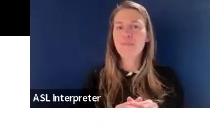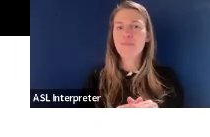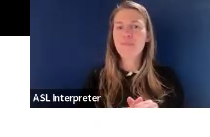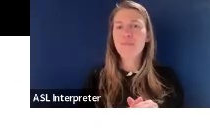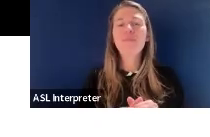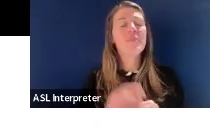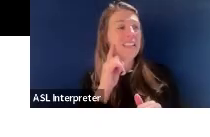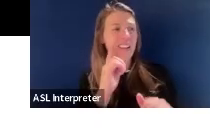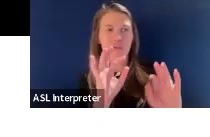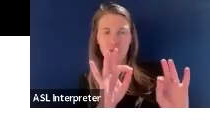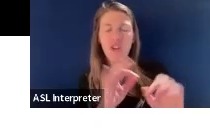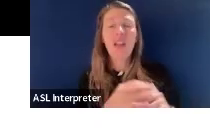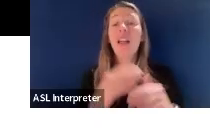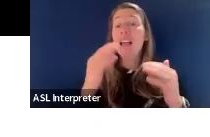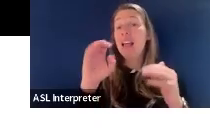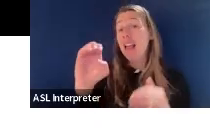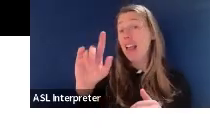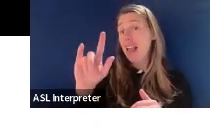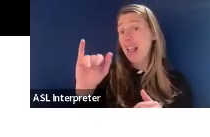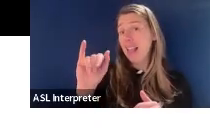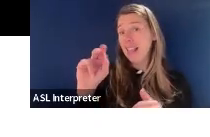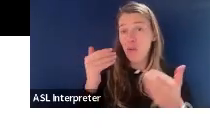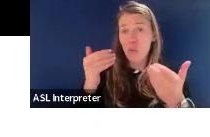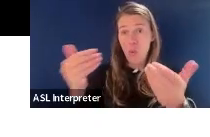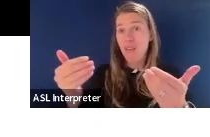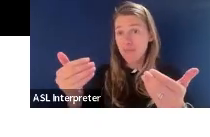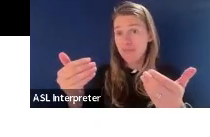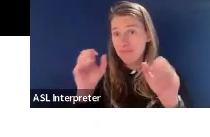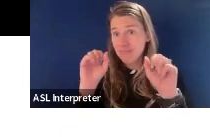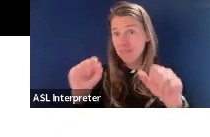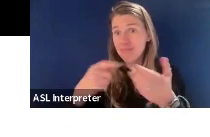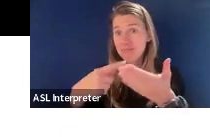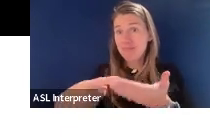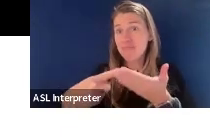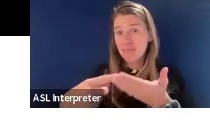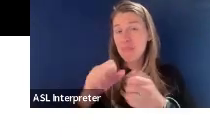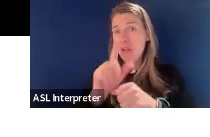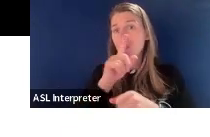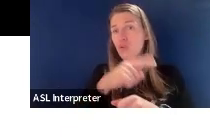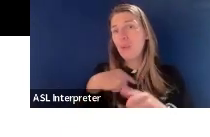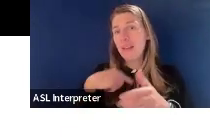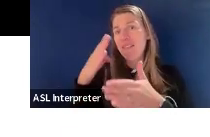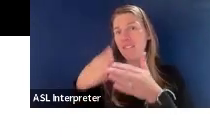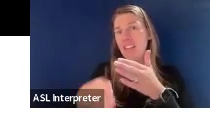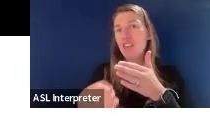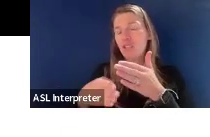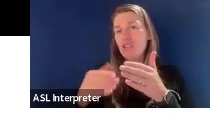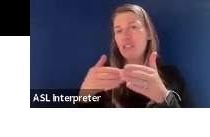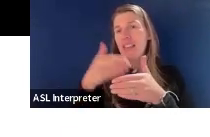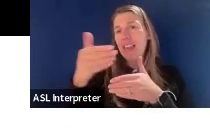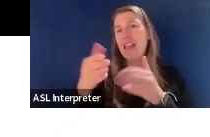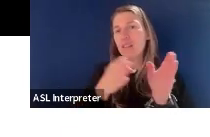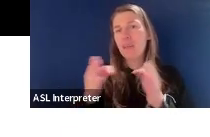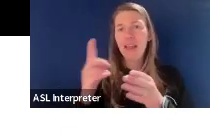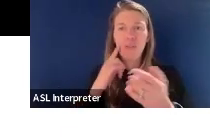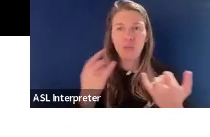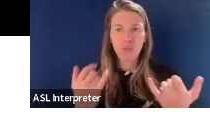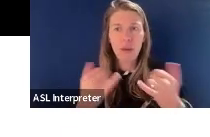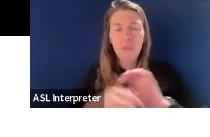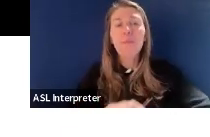Sounds good then. Yeah, Elian, I think we can continue to move on to make sure we get through the Appendix D we plan for today. Sounds great.